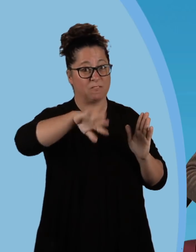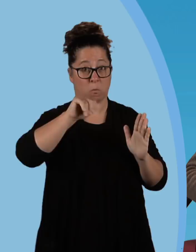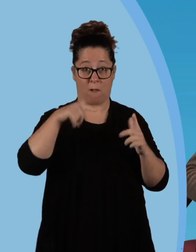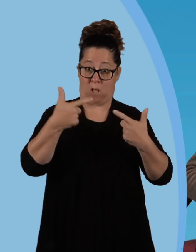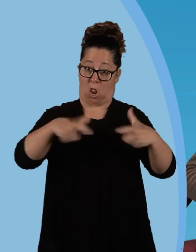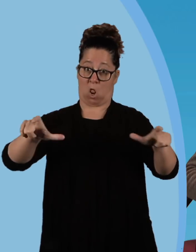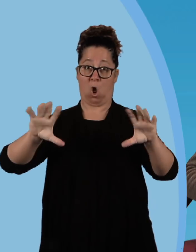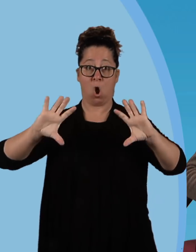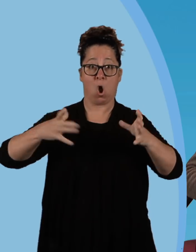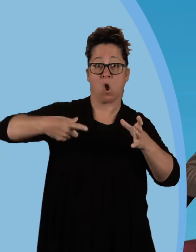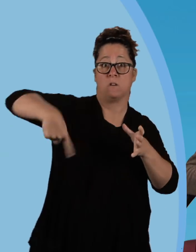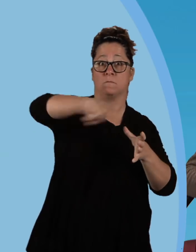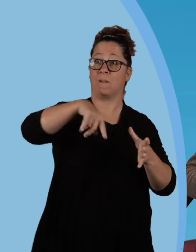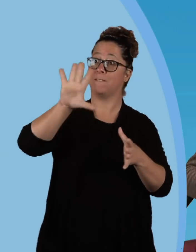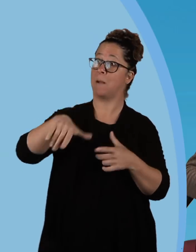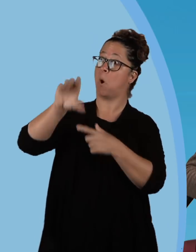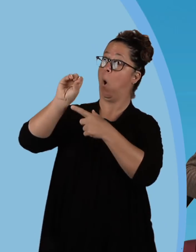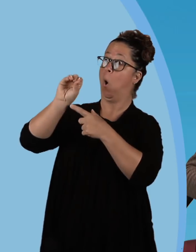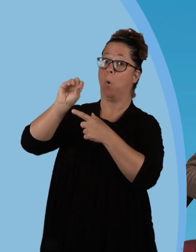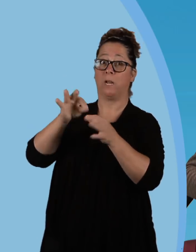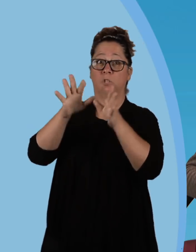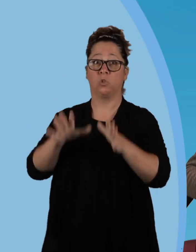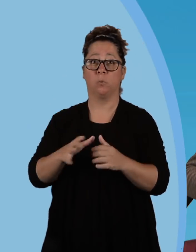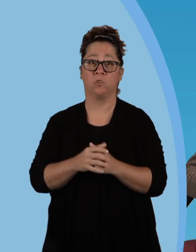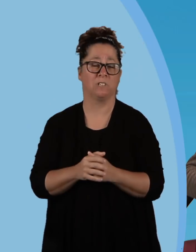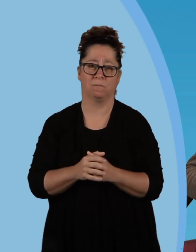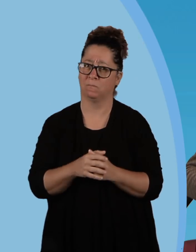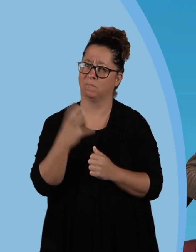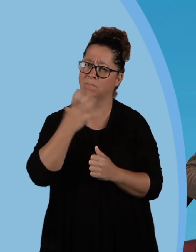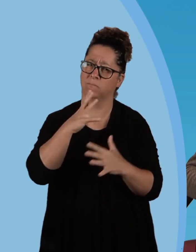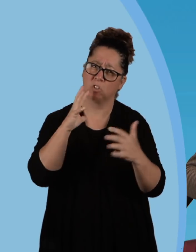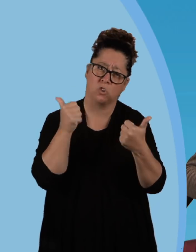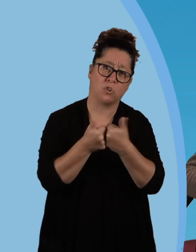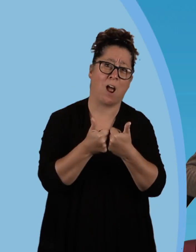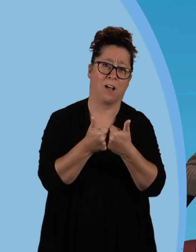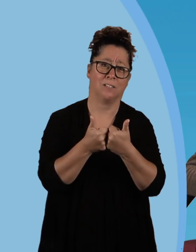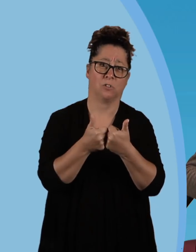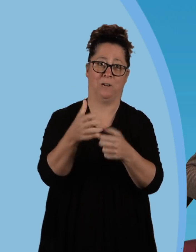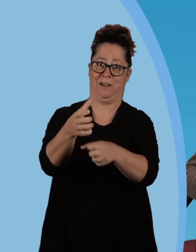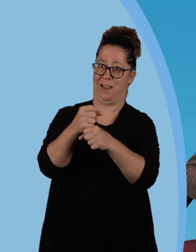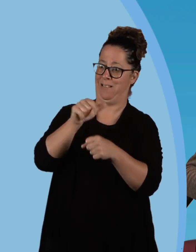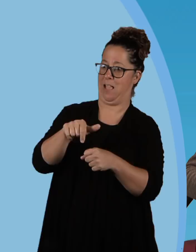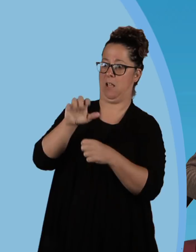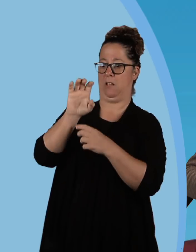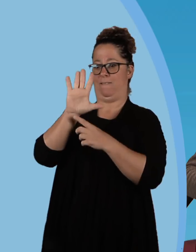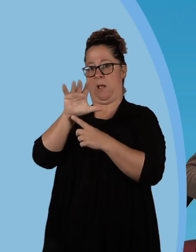But that would also mean that a state wouldn't have a very large pool of educational interpreters.